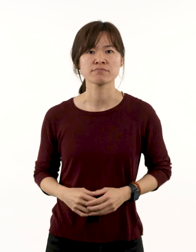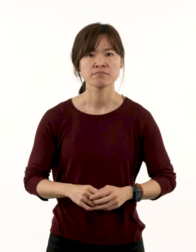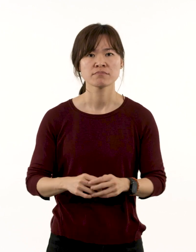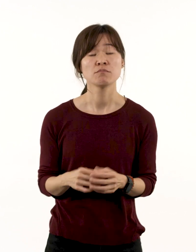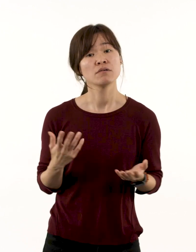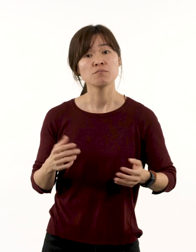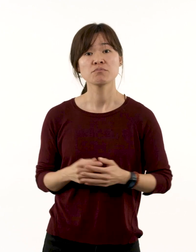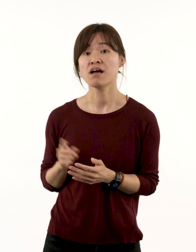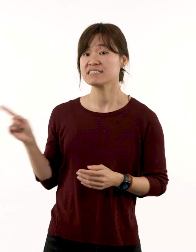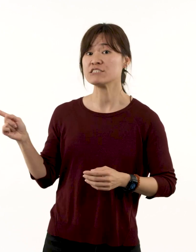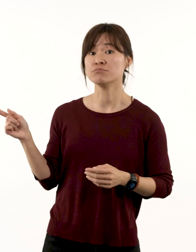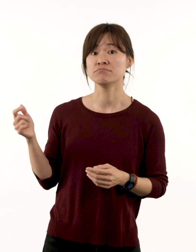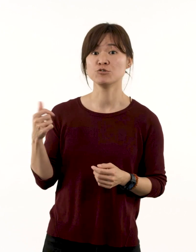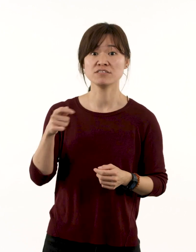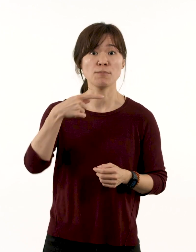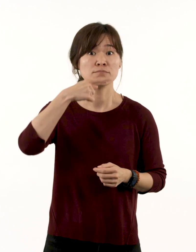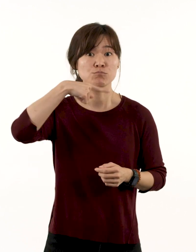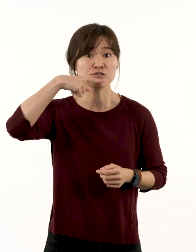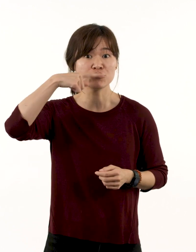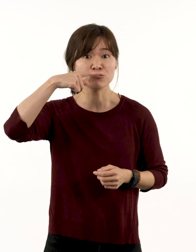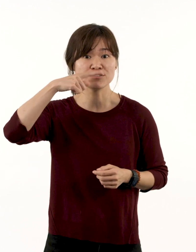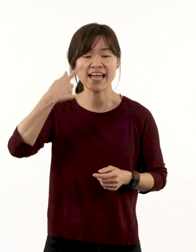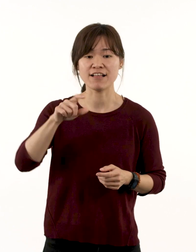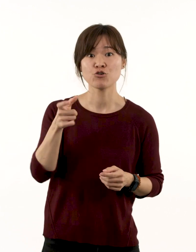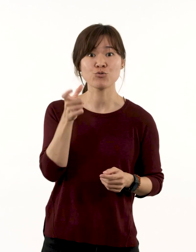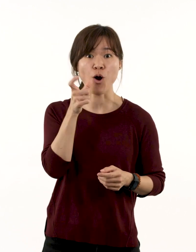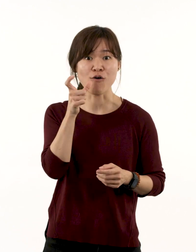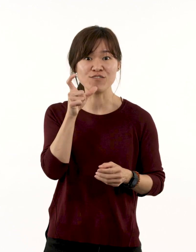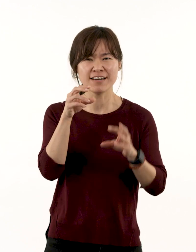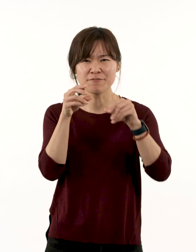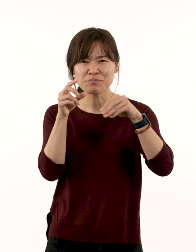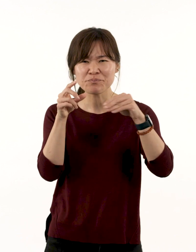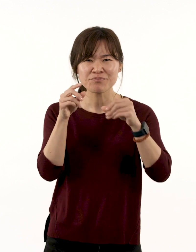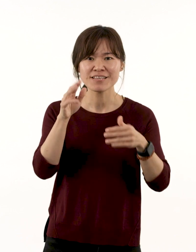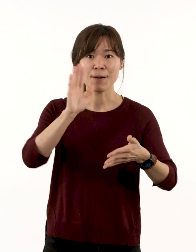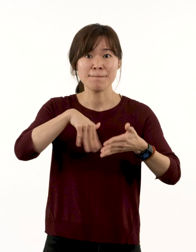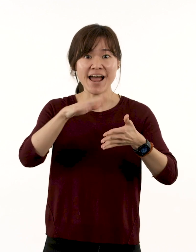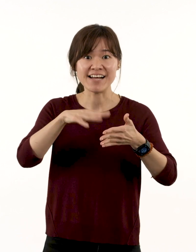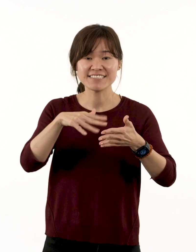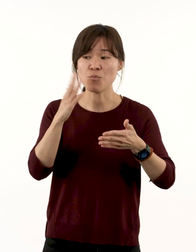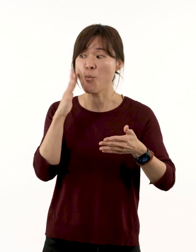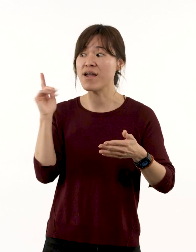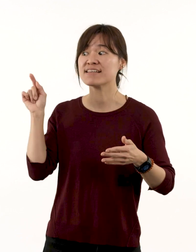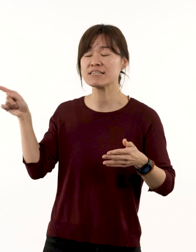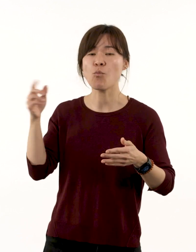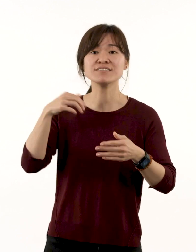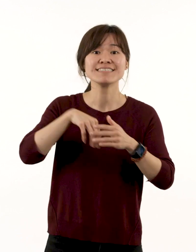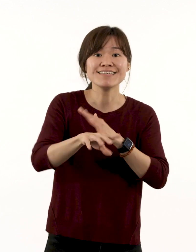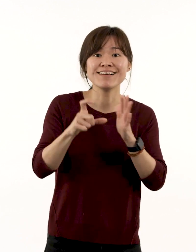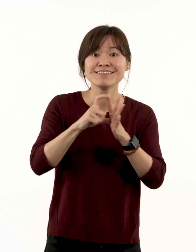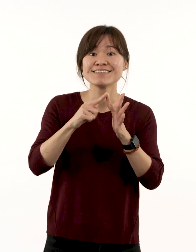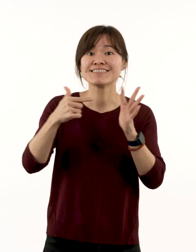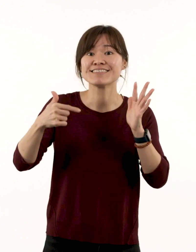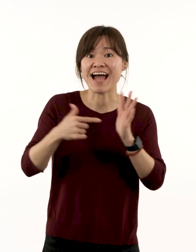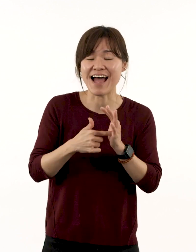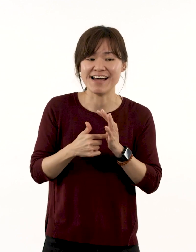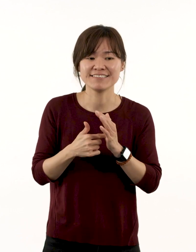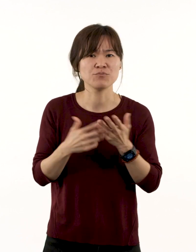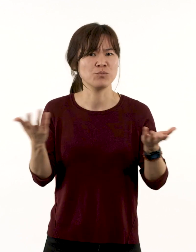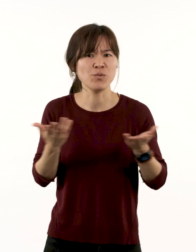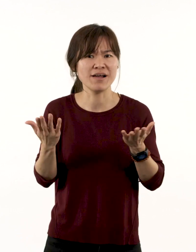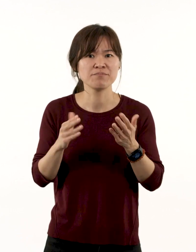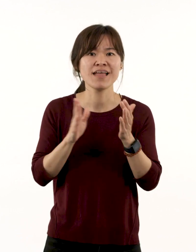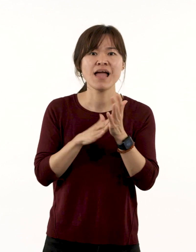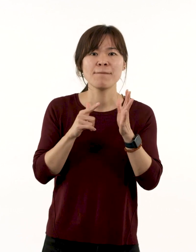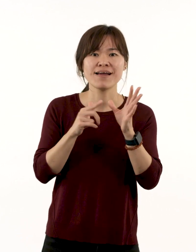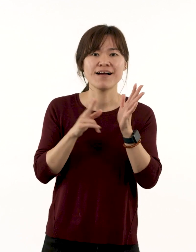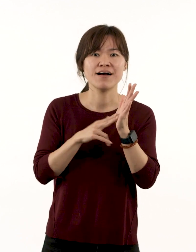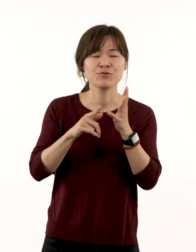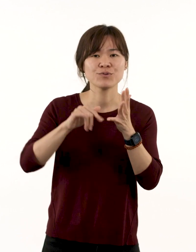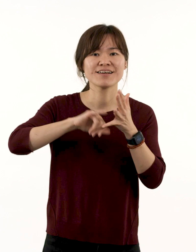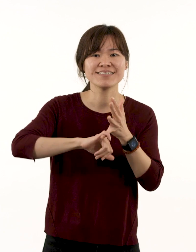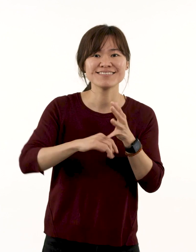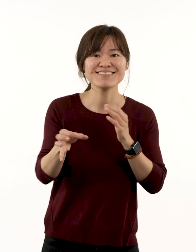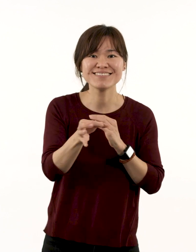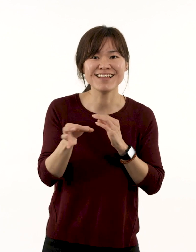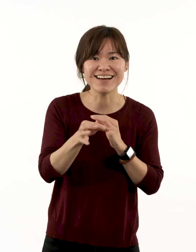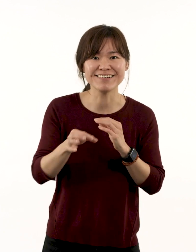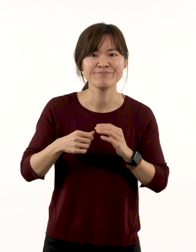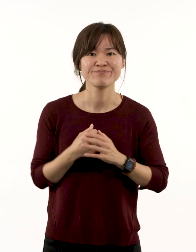‘He used a toothbrush and coffee to paint while he was in detention on Manus Island.